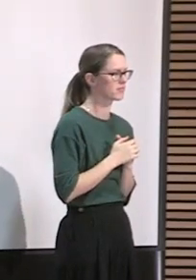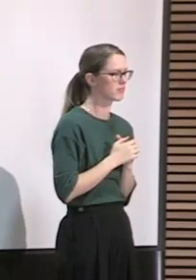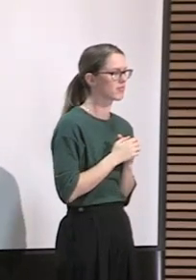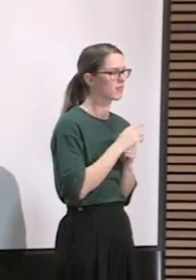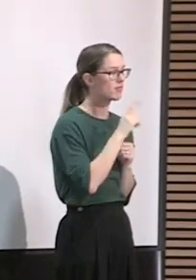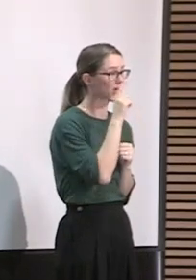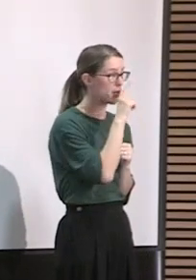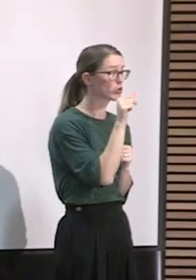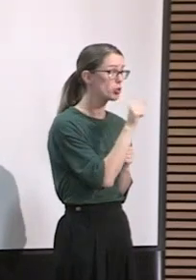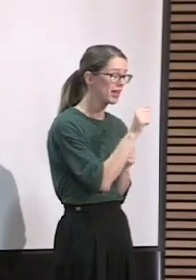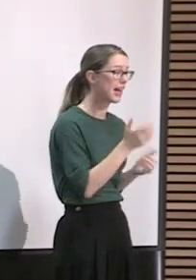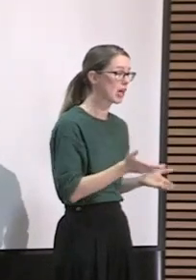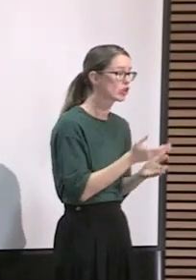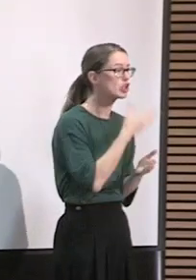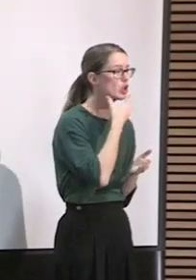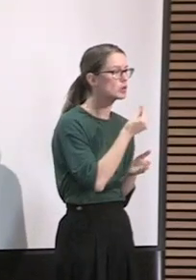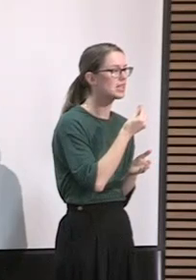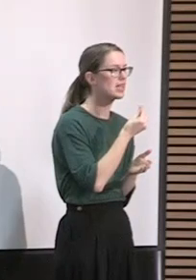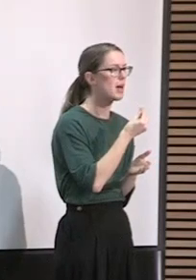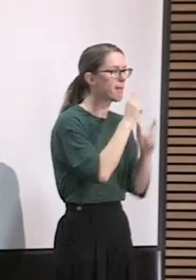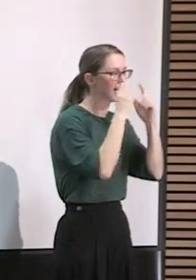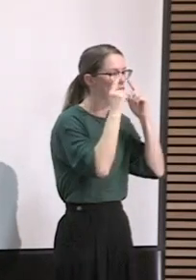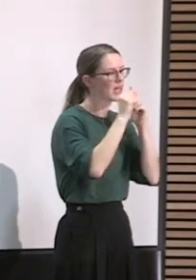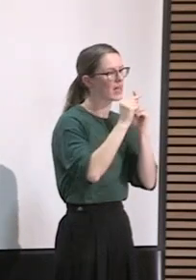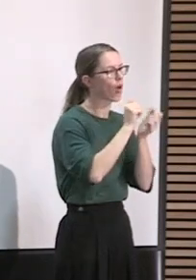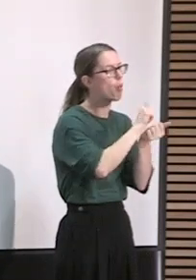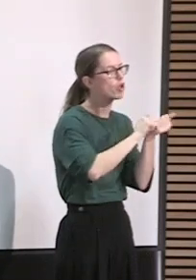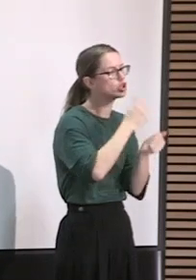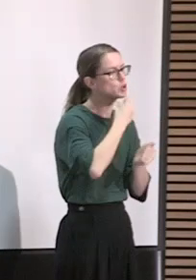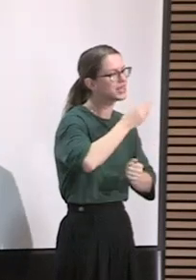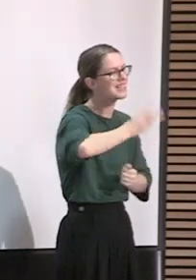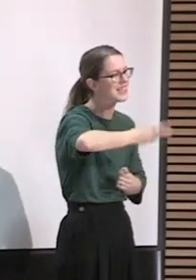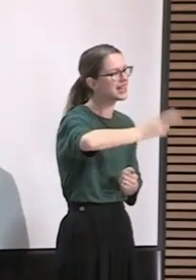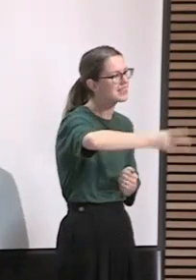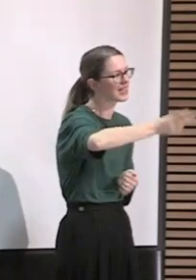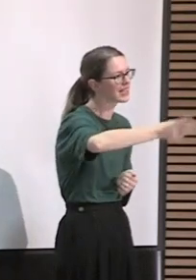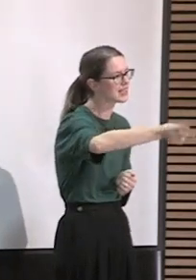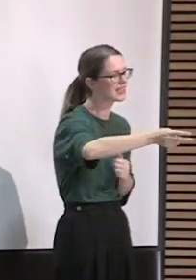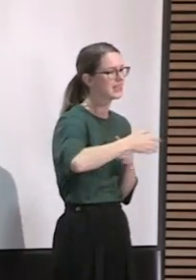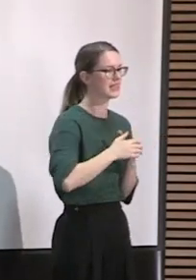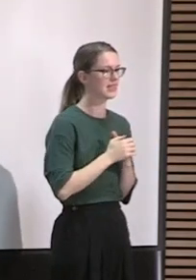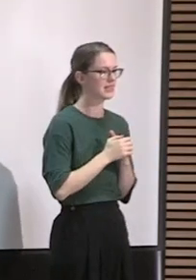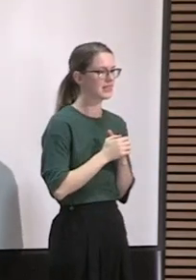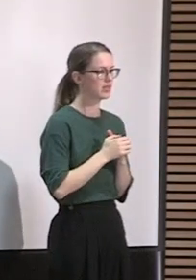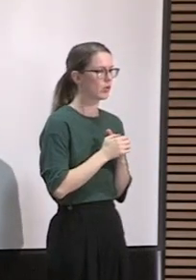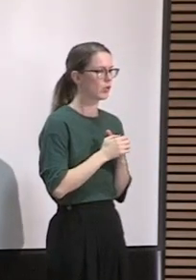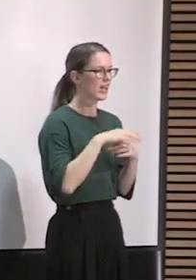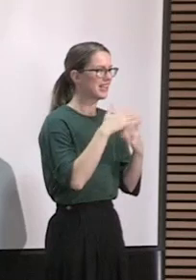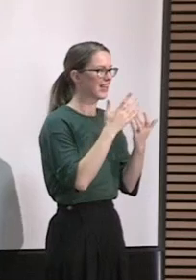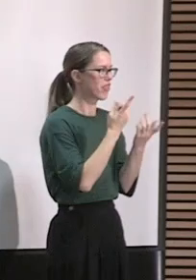family, and they won't go very far. Are you concern about >> in No. Like I said, people should be